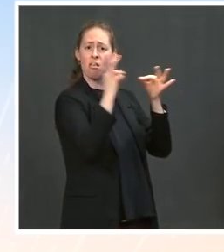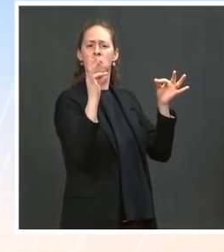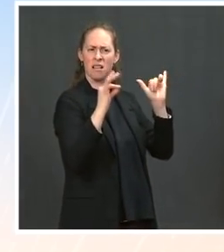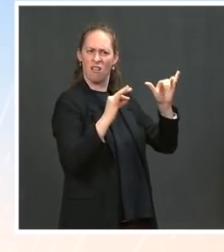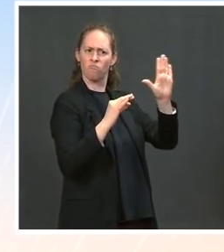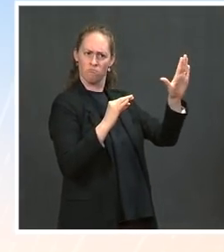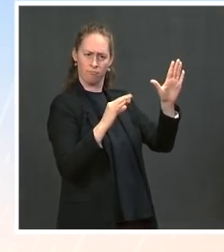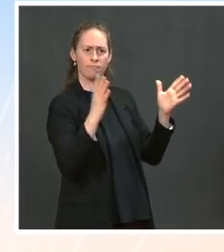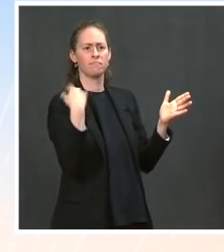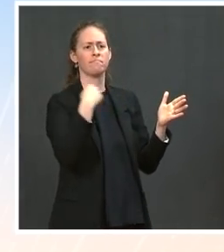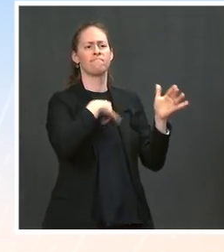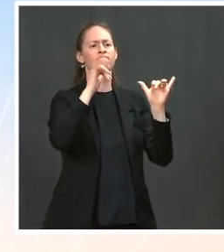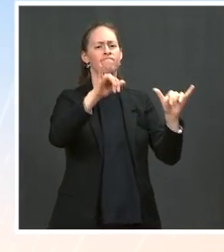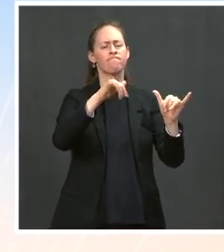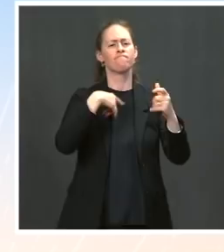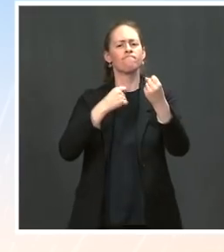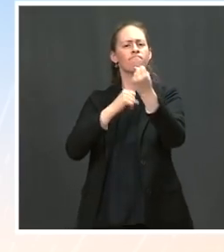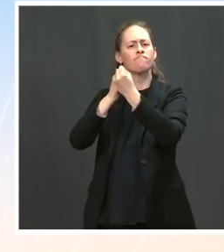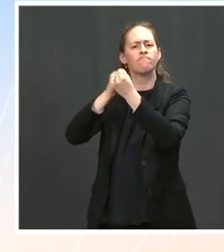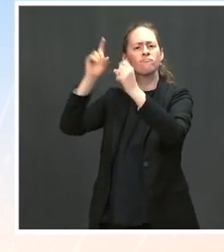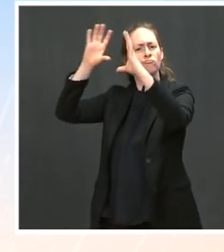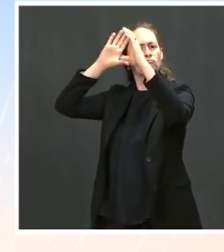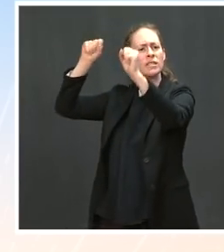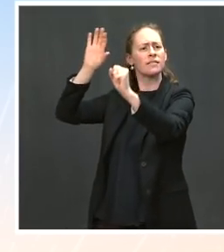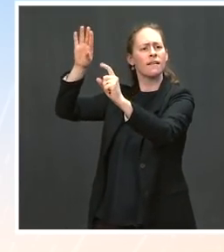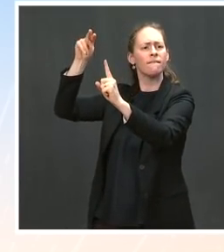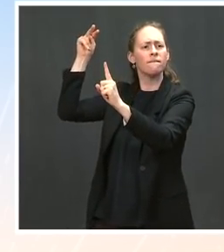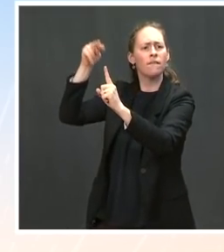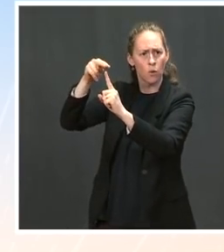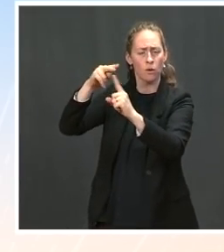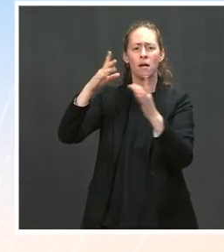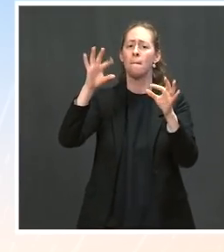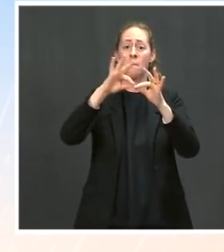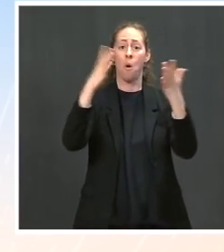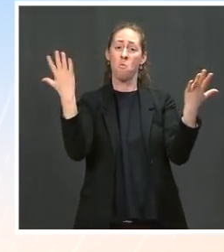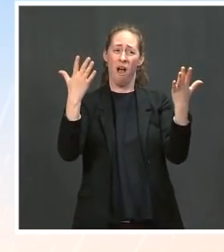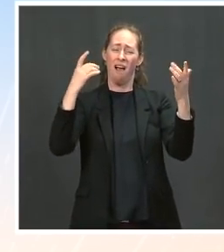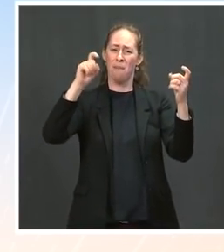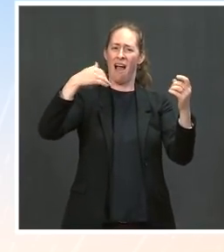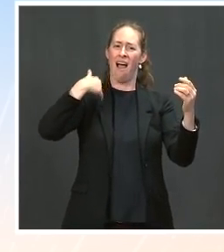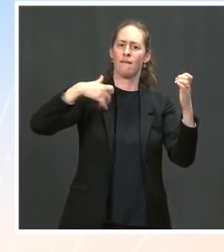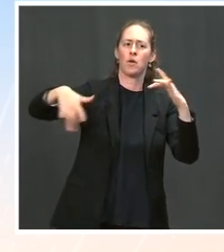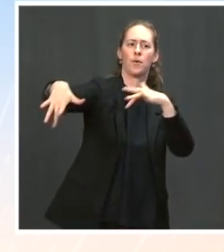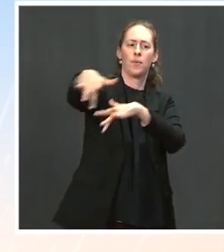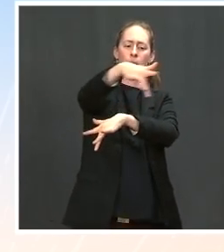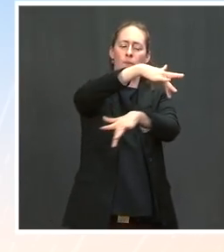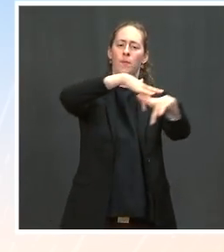which is that it's important to provide a space and an opportunity for peaceful protest. But protesting should be peaceful;